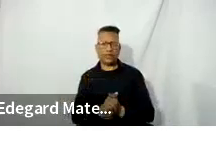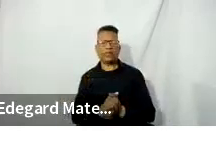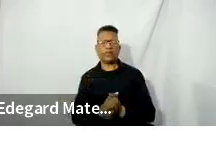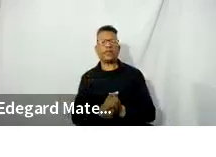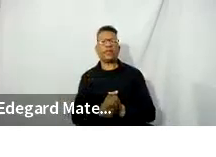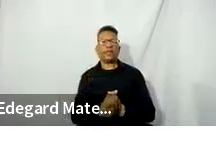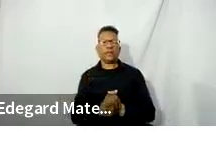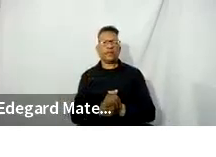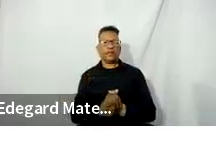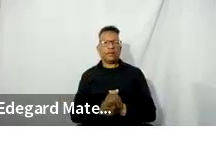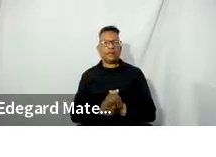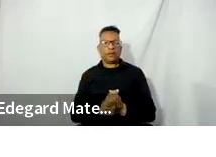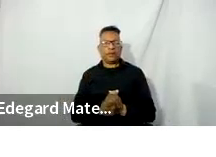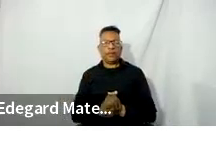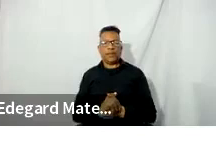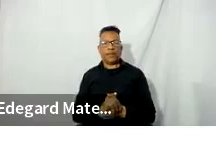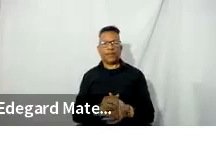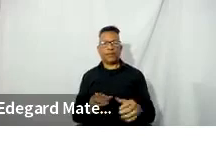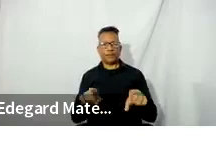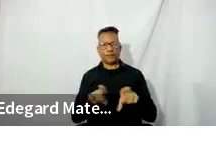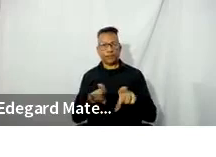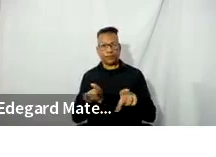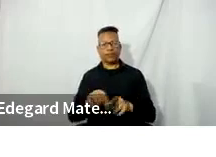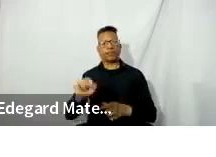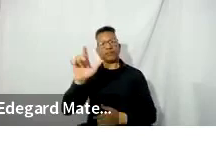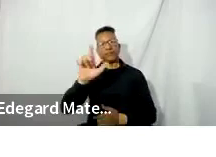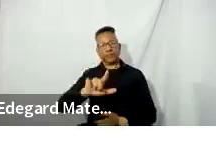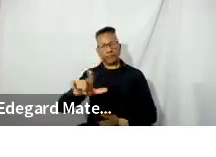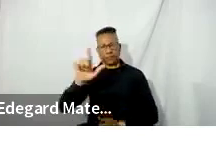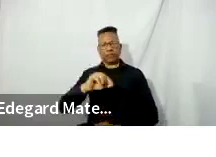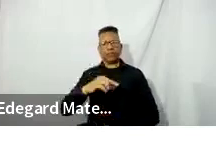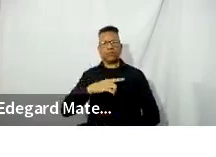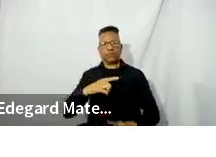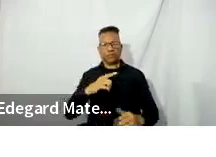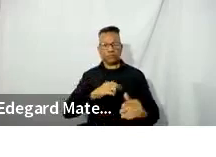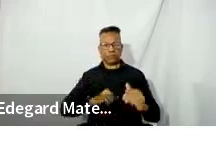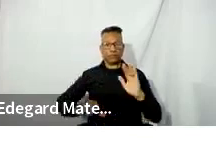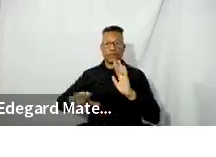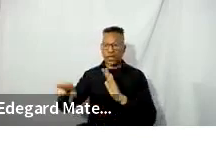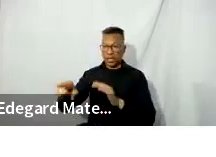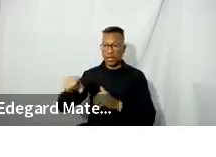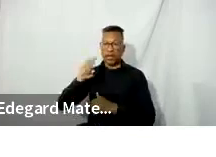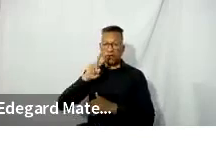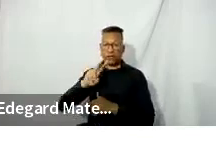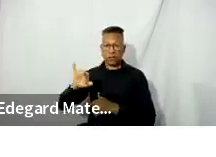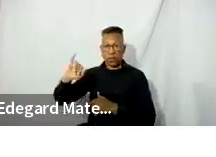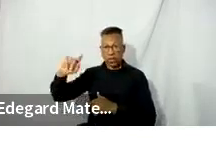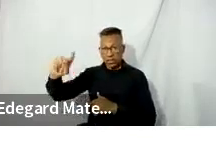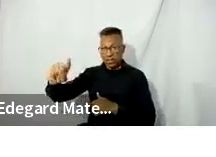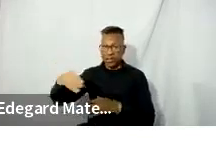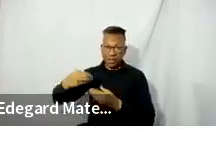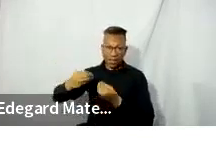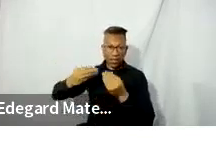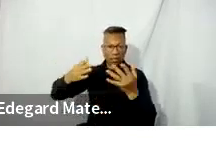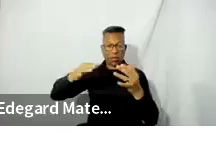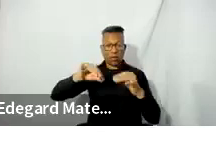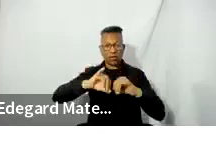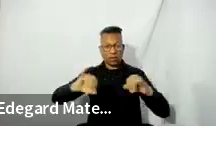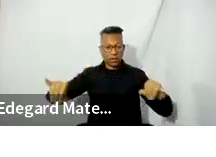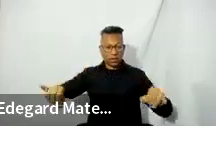s I I 's I I tribute to obviously to e's I I tribute to obviously to development her er own own transportative activist